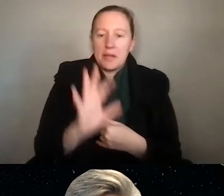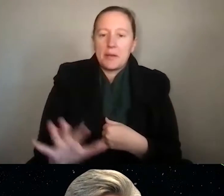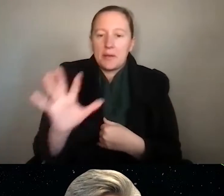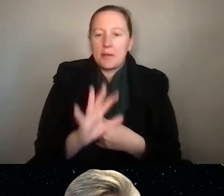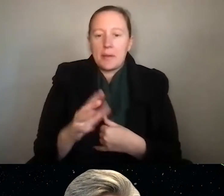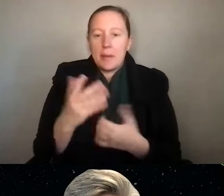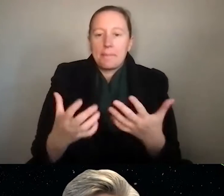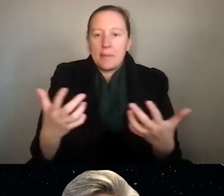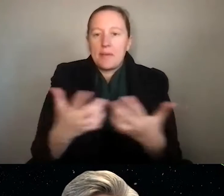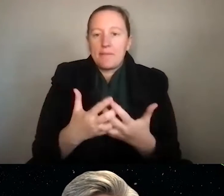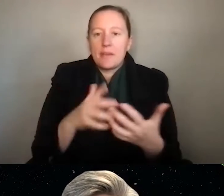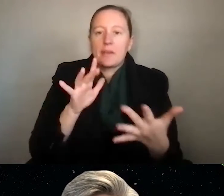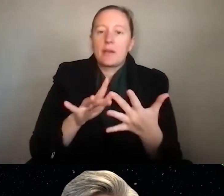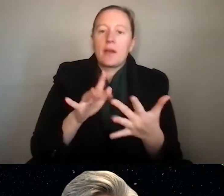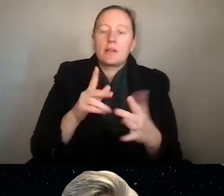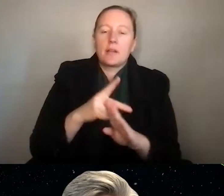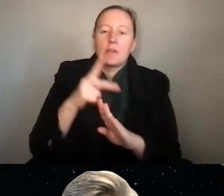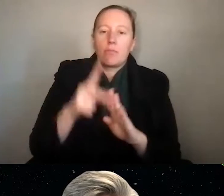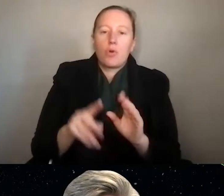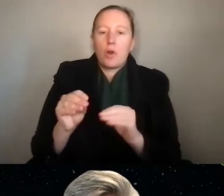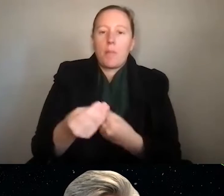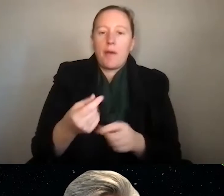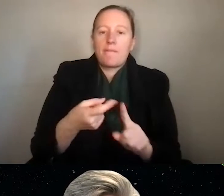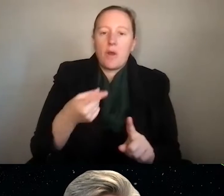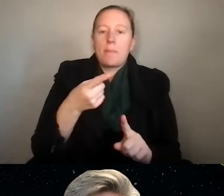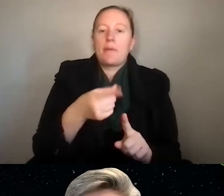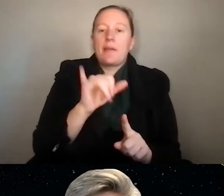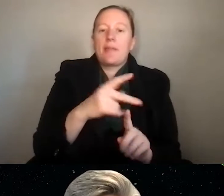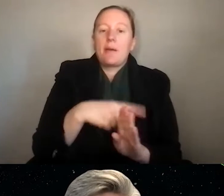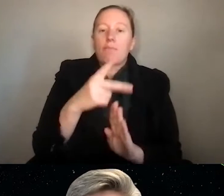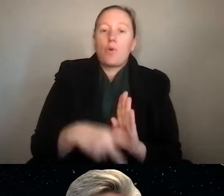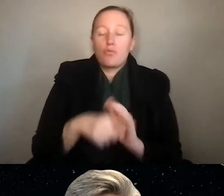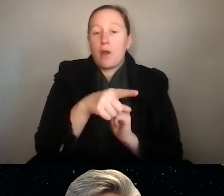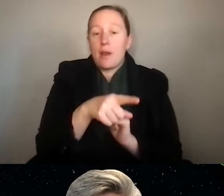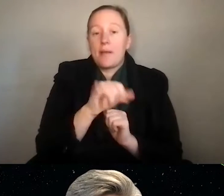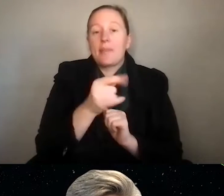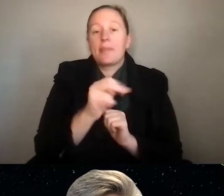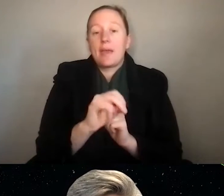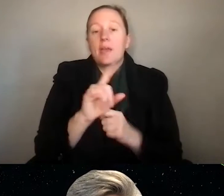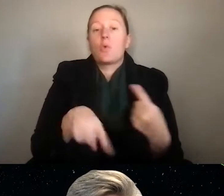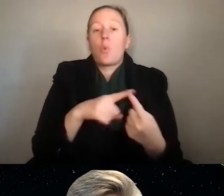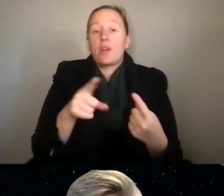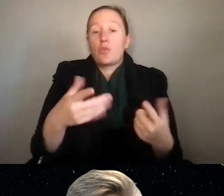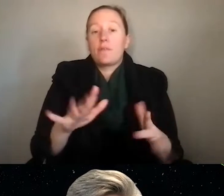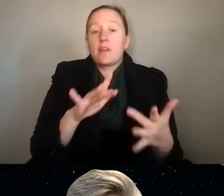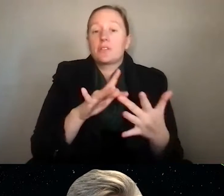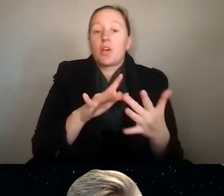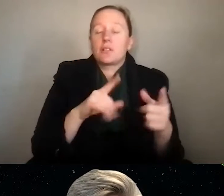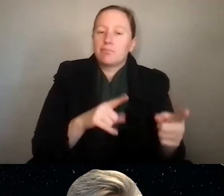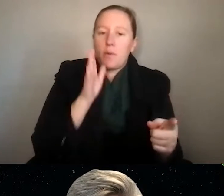contact the program officers from that program in the specific. And then once you contact us, we will tell you, yes,